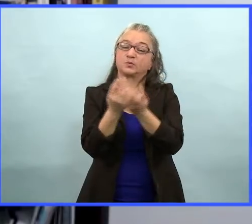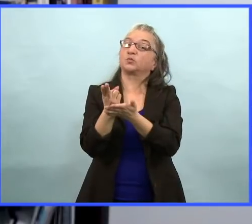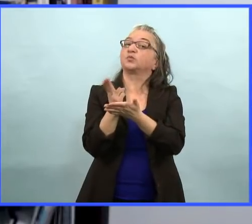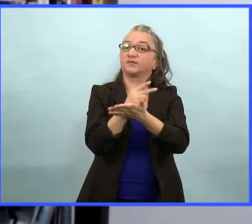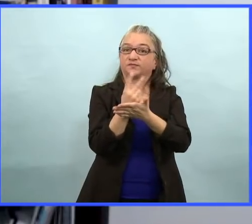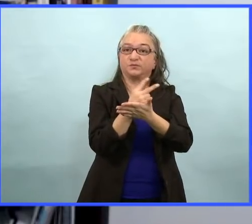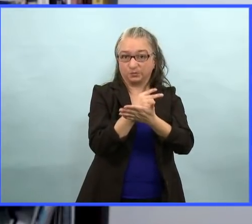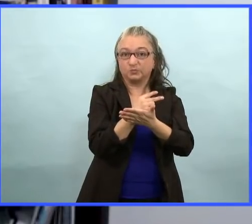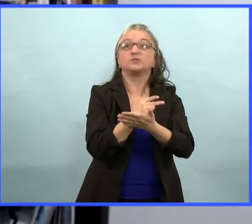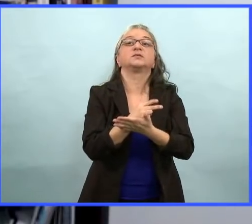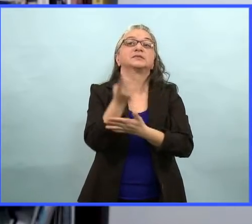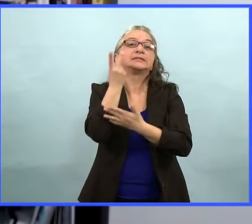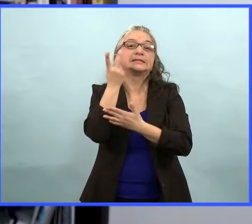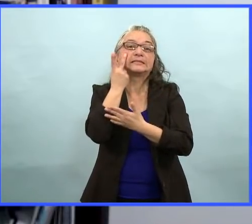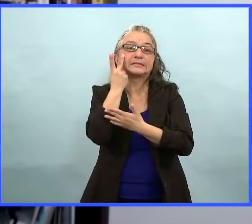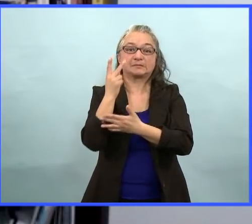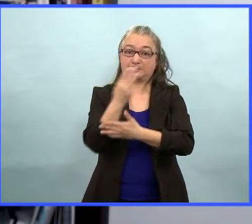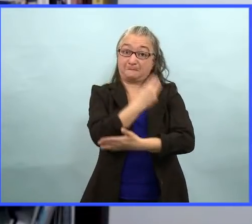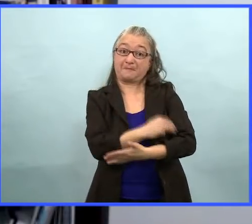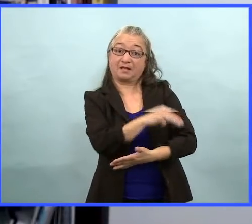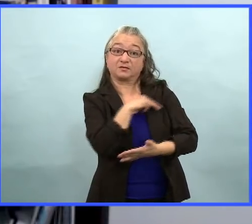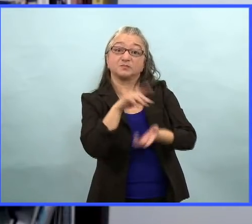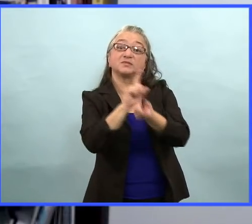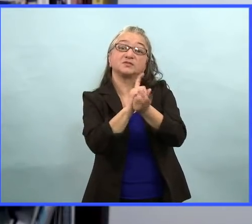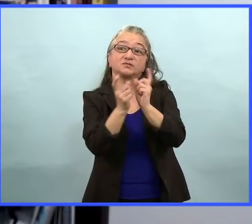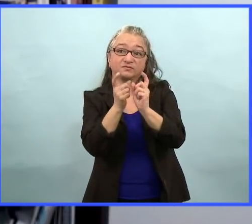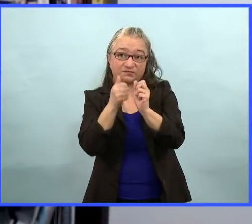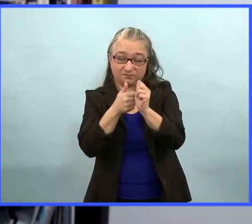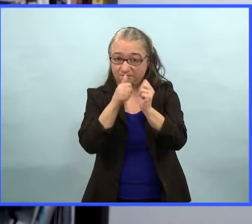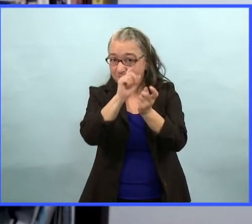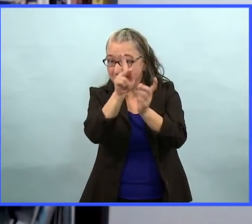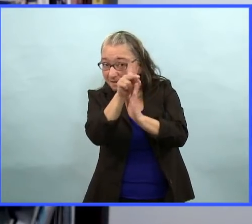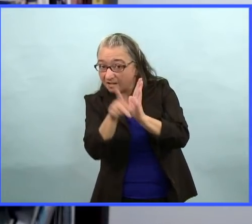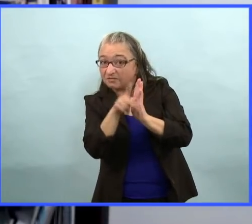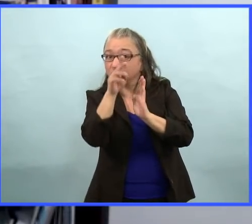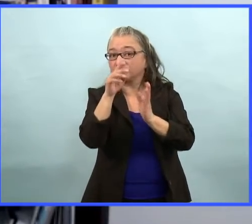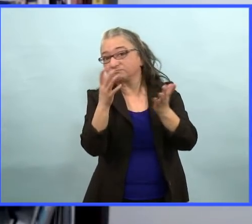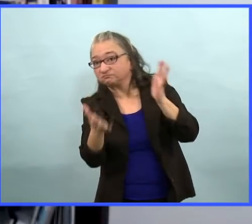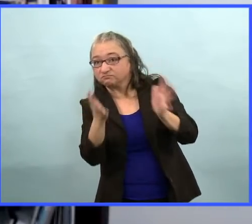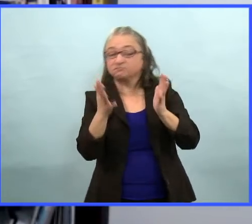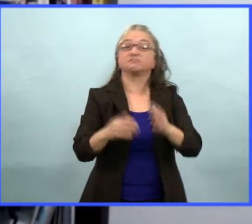in manitoba um and the nasty recommendations they differ depending on if you're talking